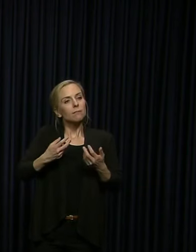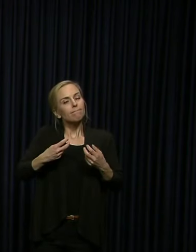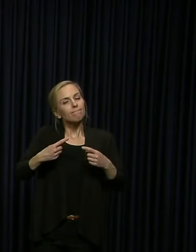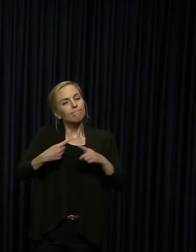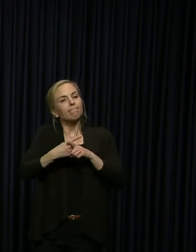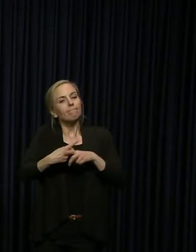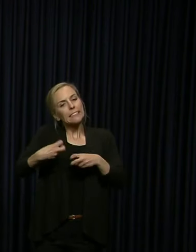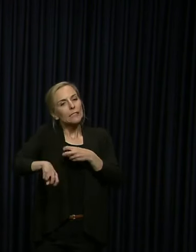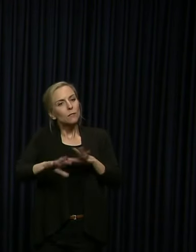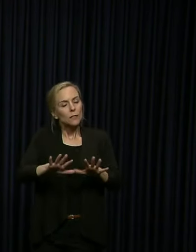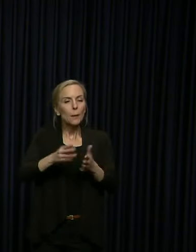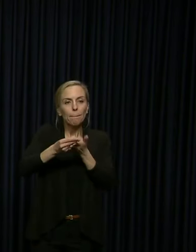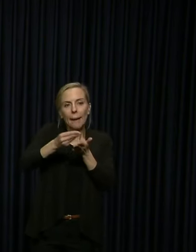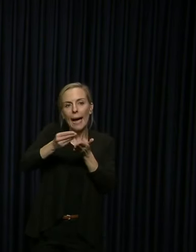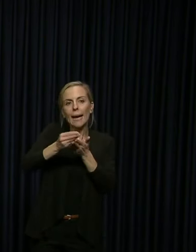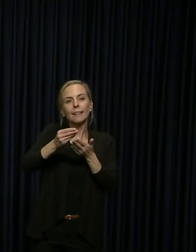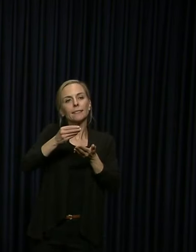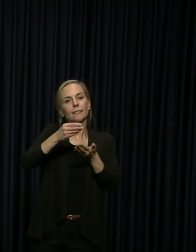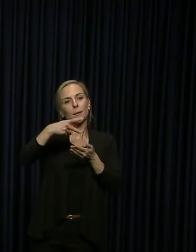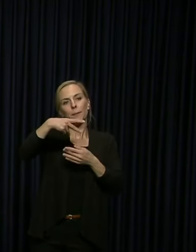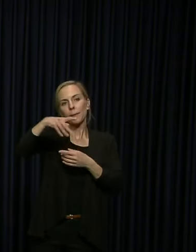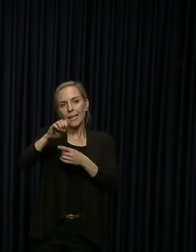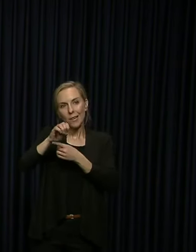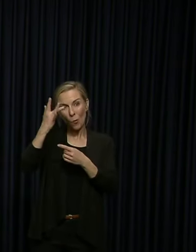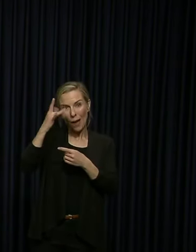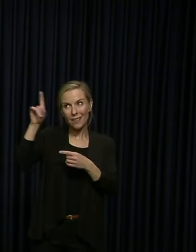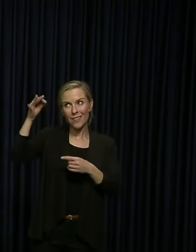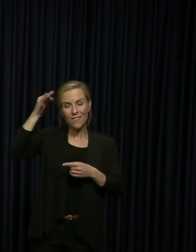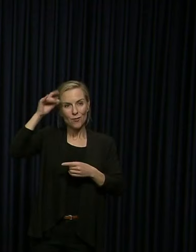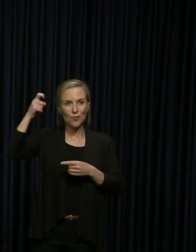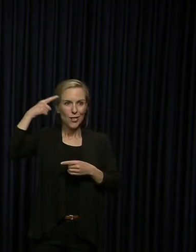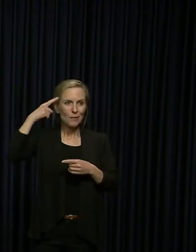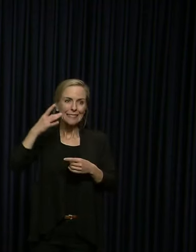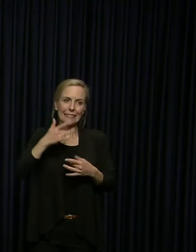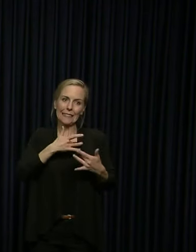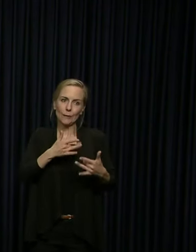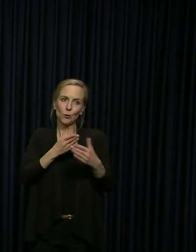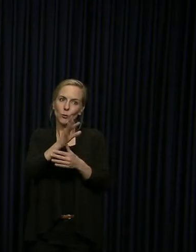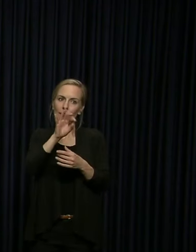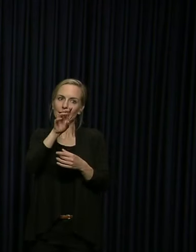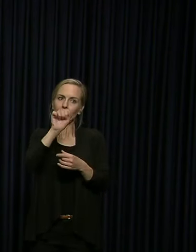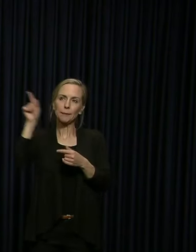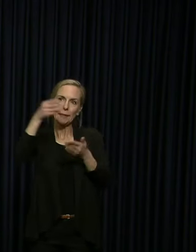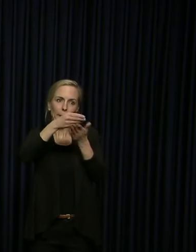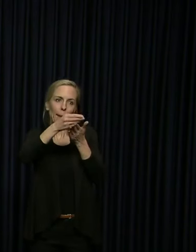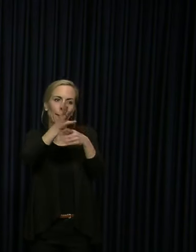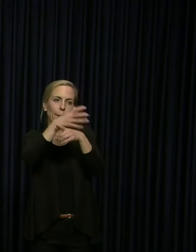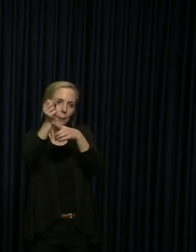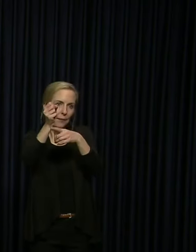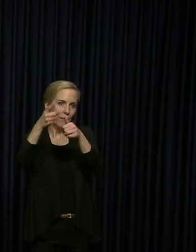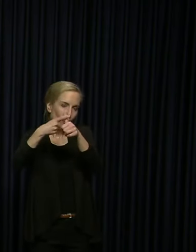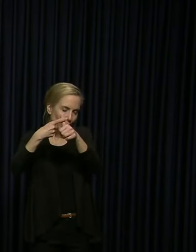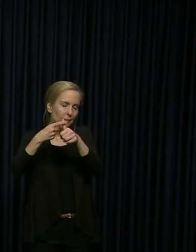IT'S REALLY HARD TO GET YOUR